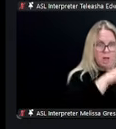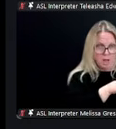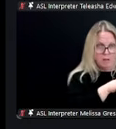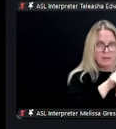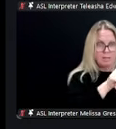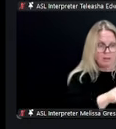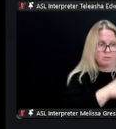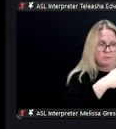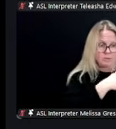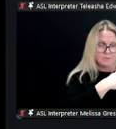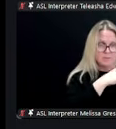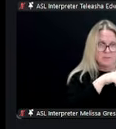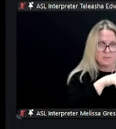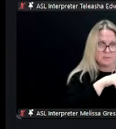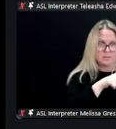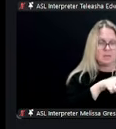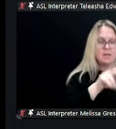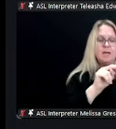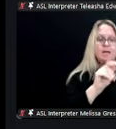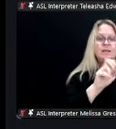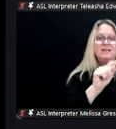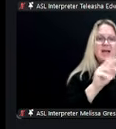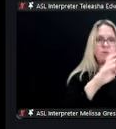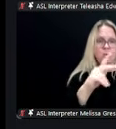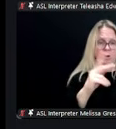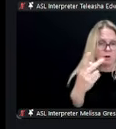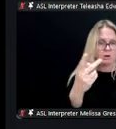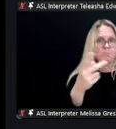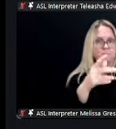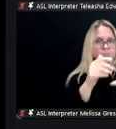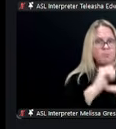We talked about the network partners have some responsibilities and then we define what the